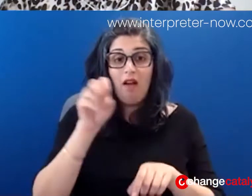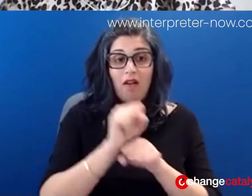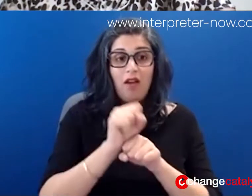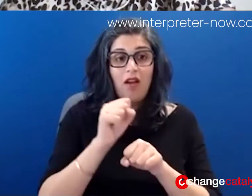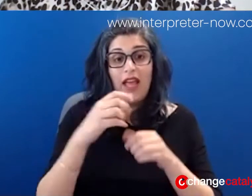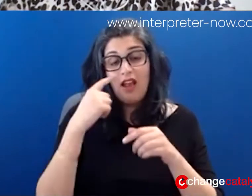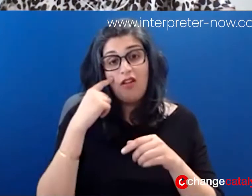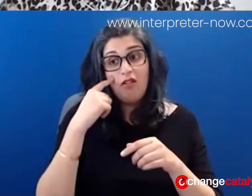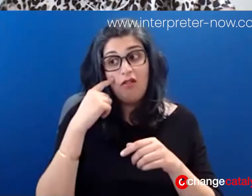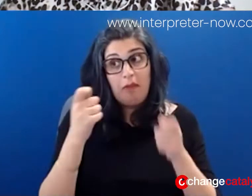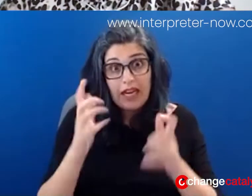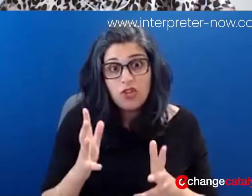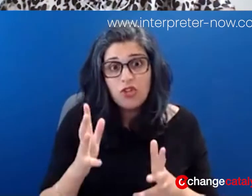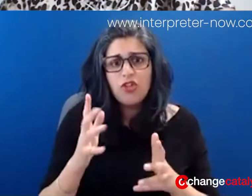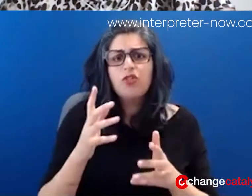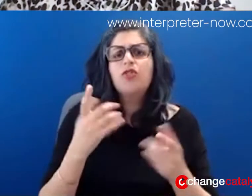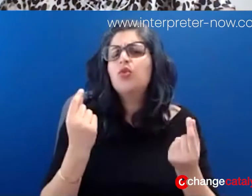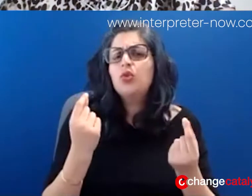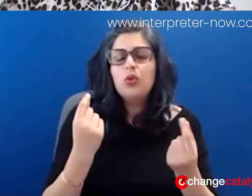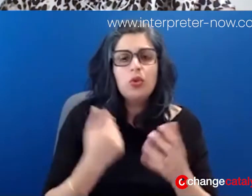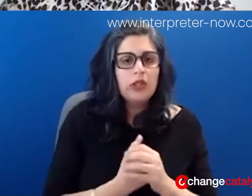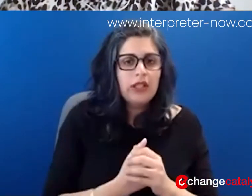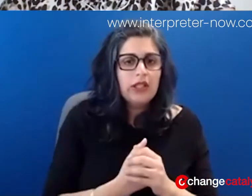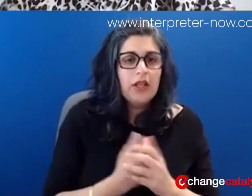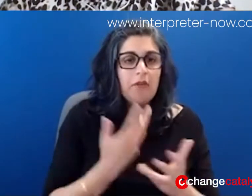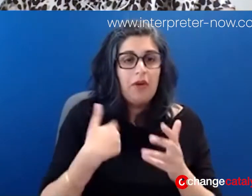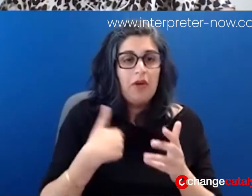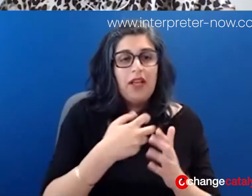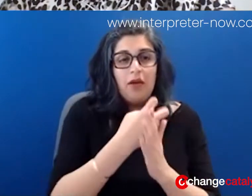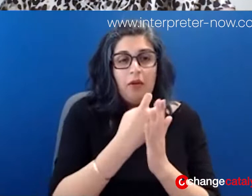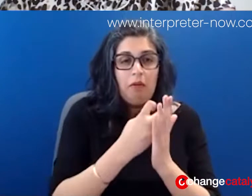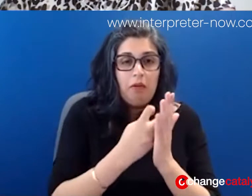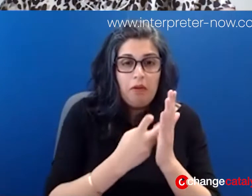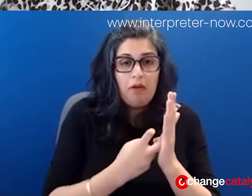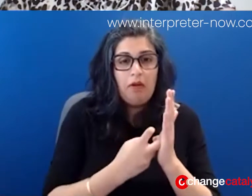what managers can do as well. I do think that maybe we could jump in a little bit more into the practice of council.